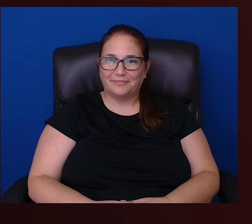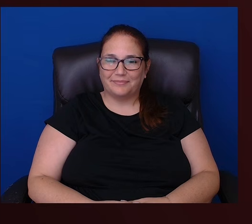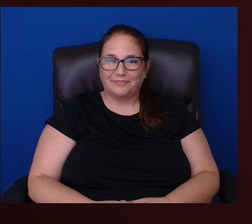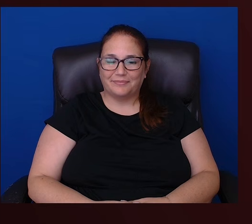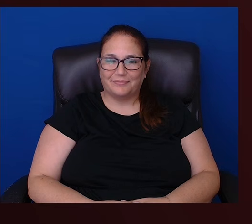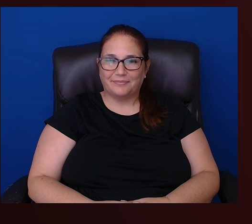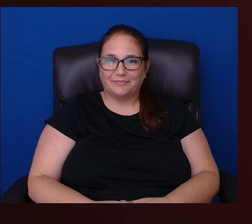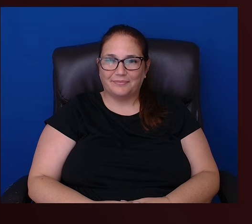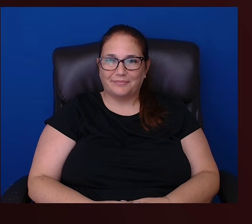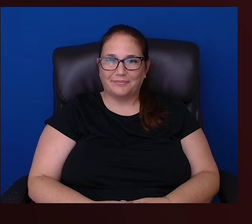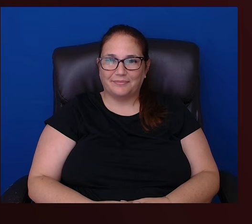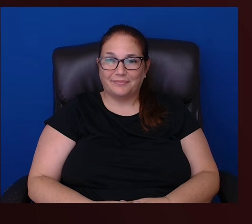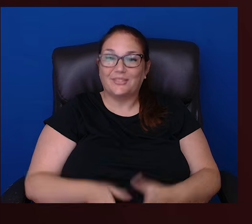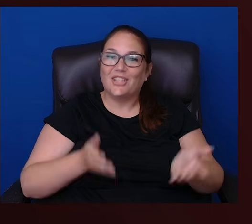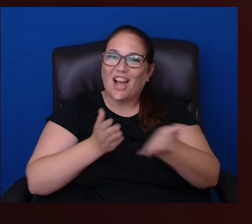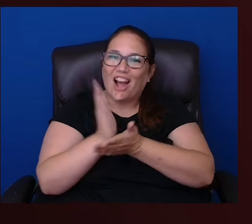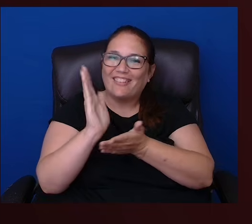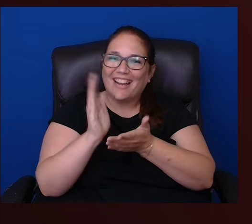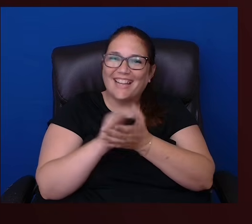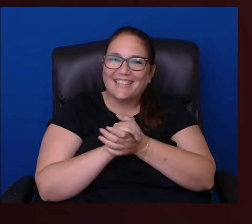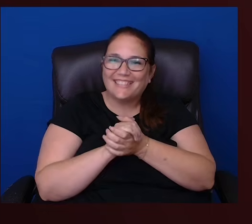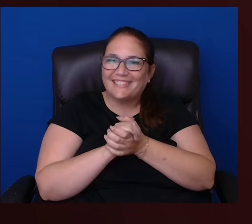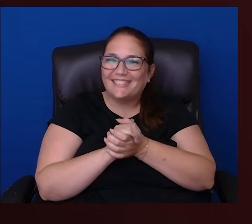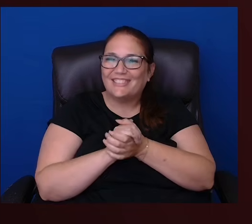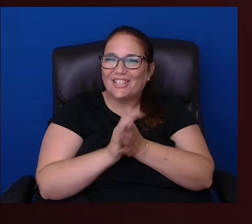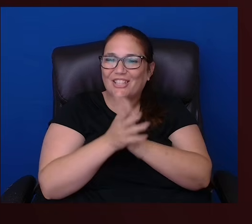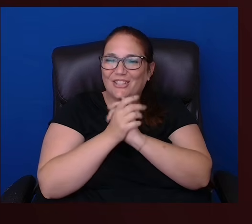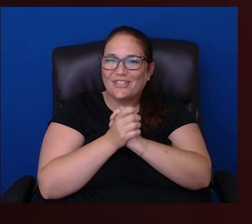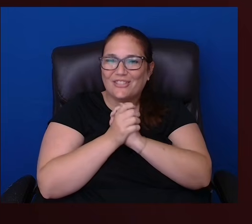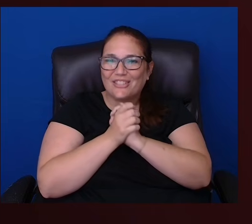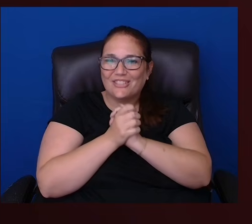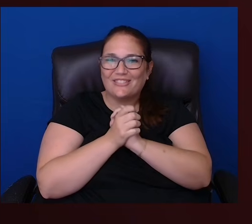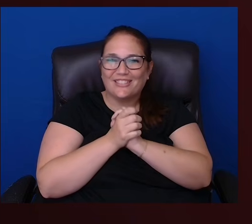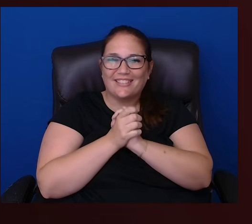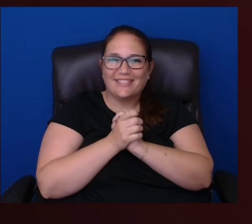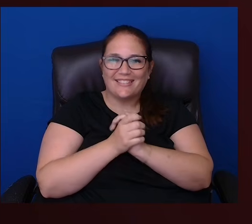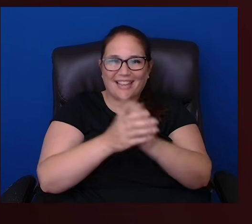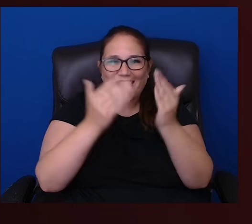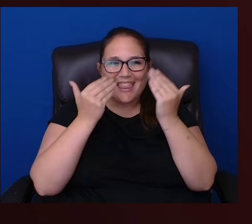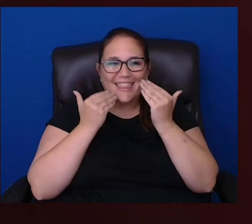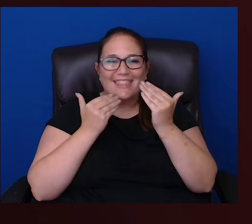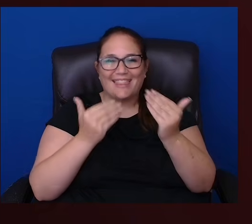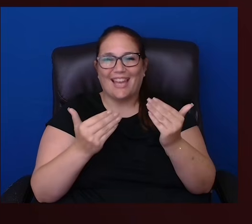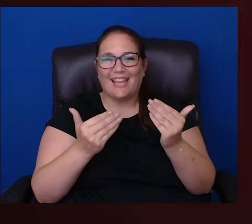Let's go. All right, congratulations and thank you. It is early in the morning,